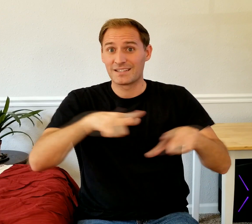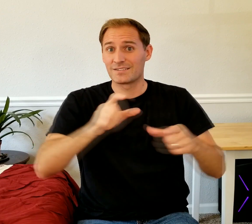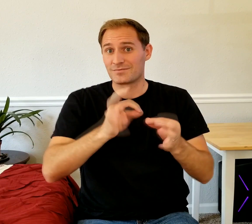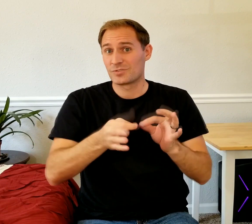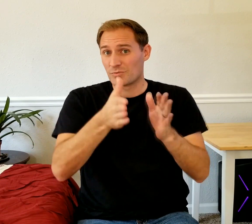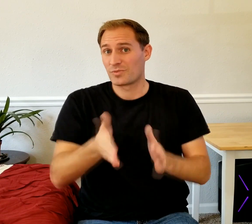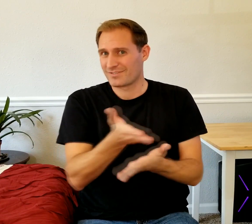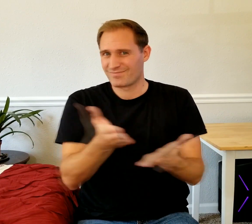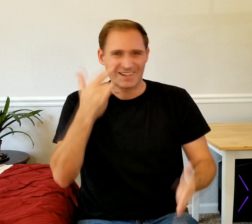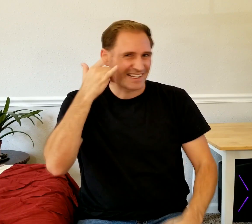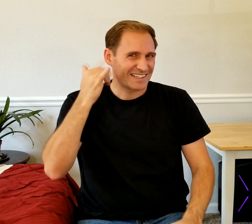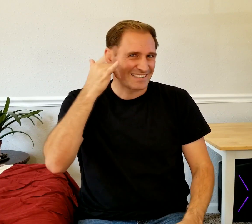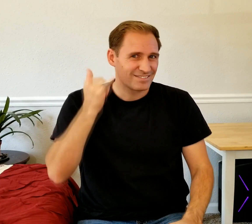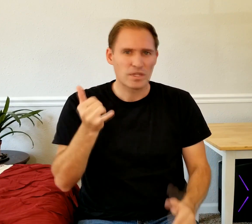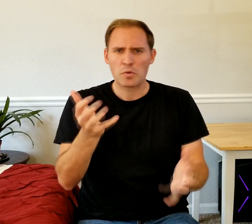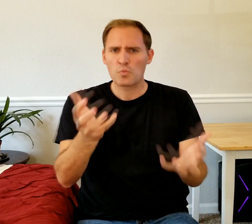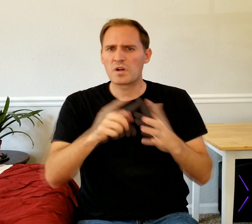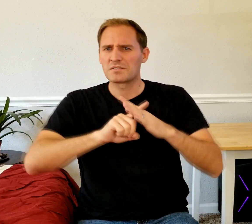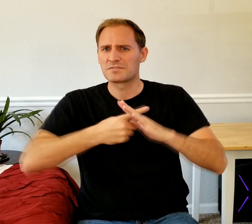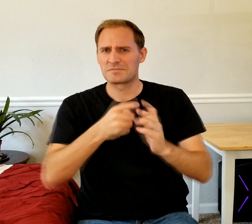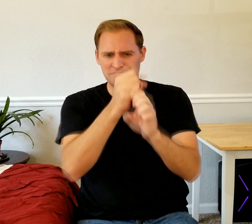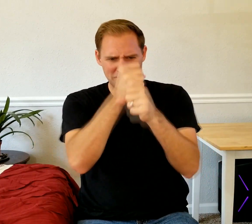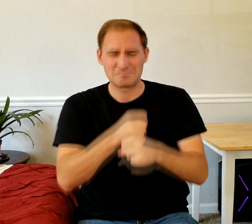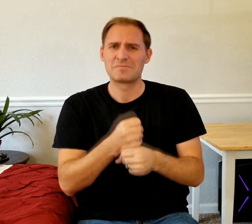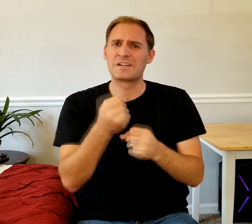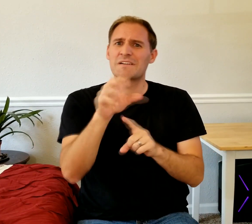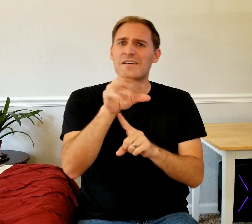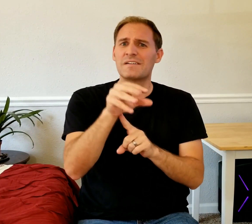Central Valley in California and I wanted to start producing some content for this